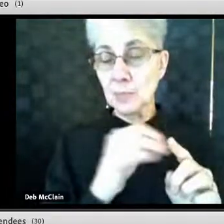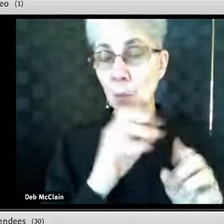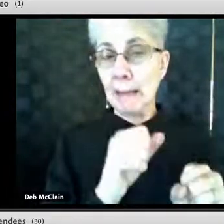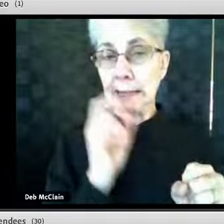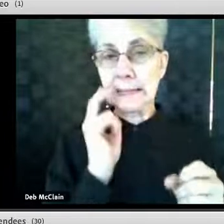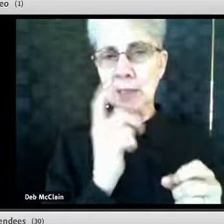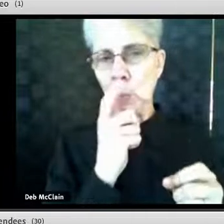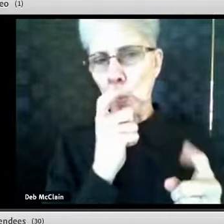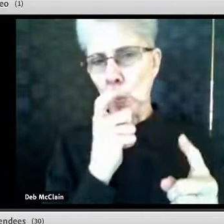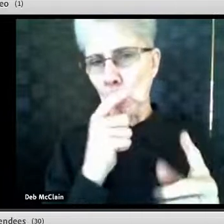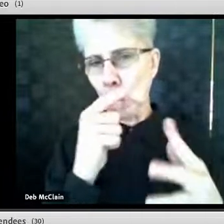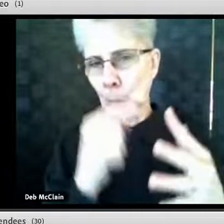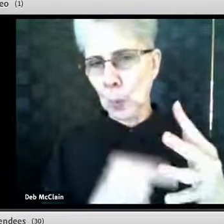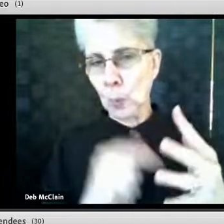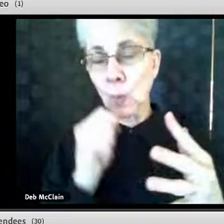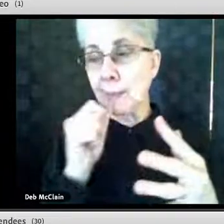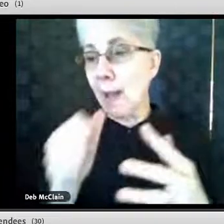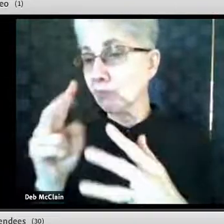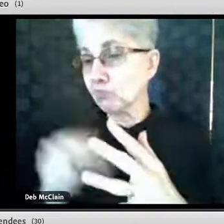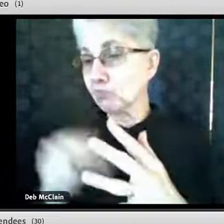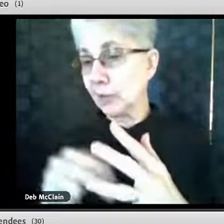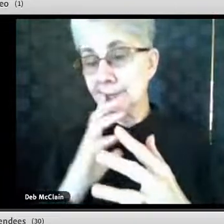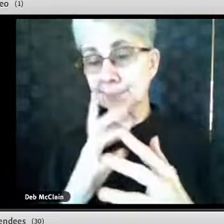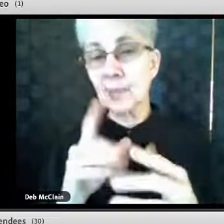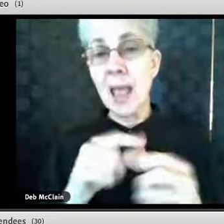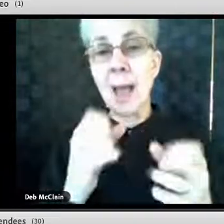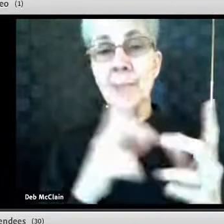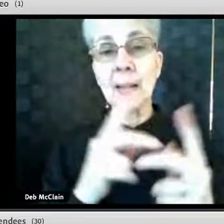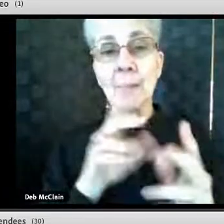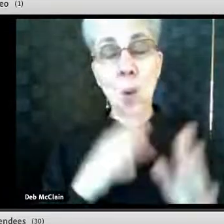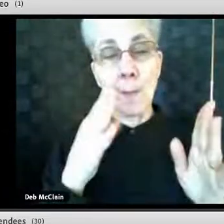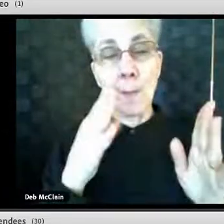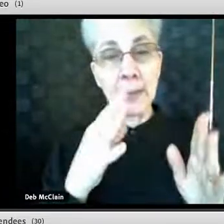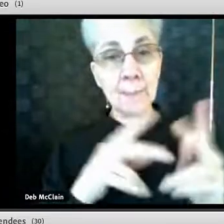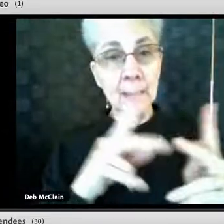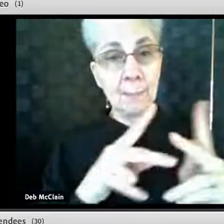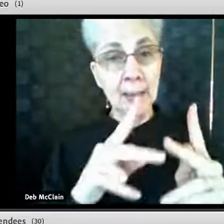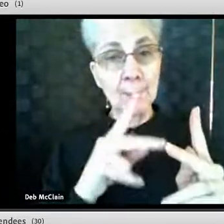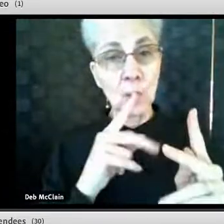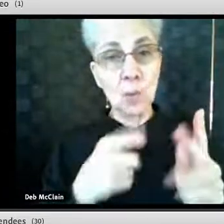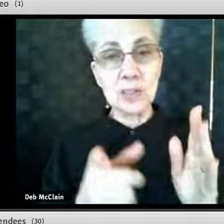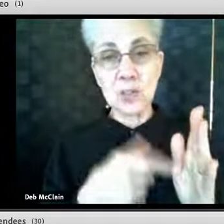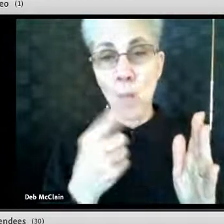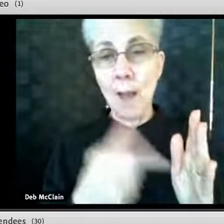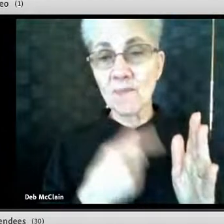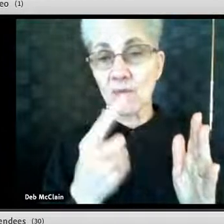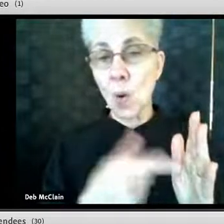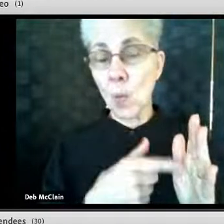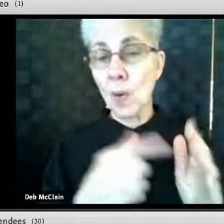so I can see who didn't do it, how many people opened it, how many people swiped forward past it